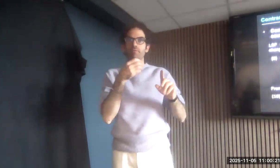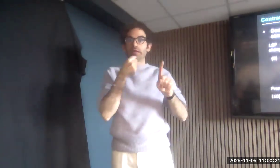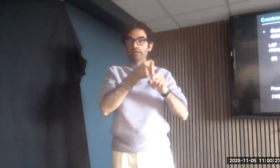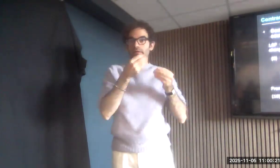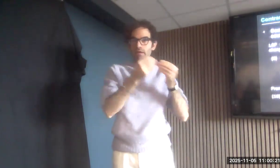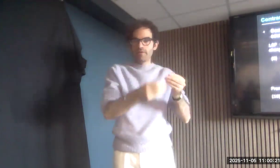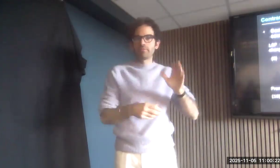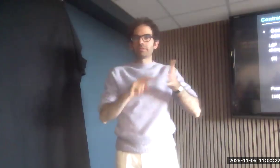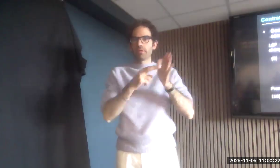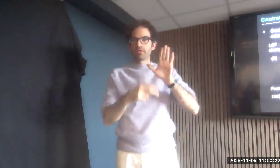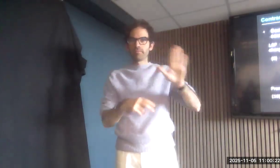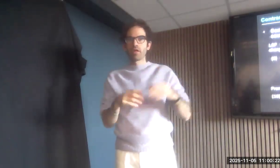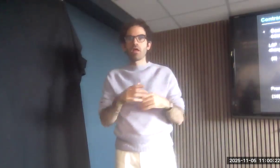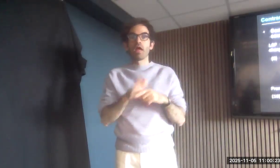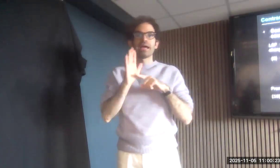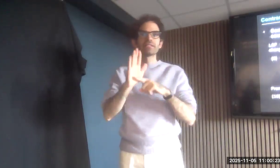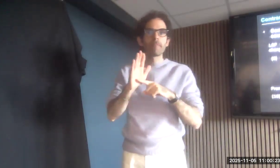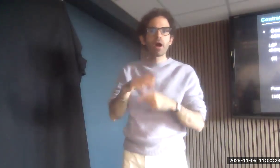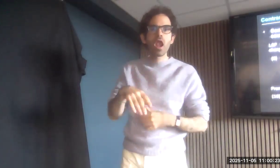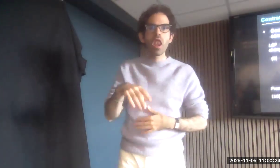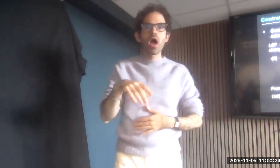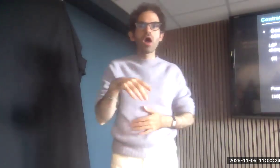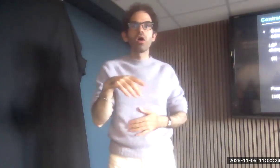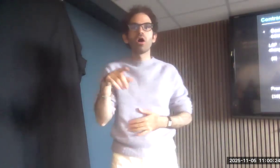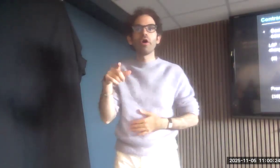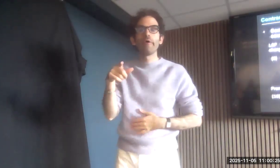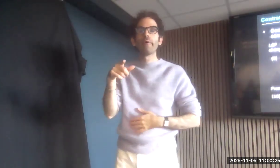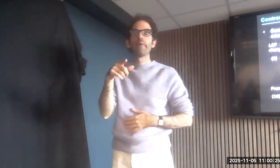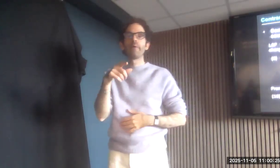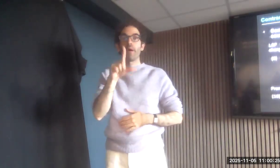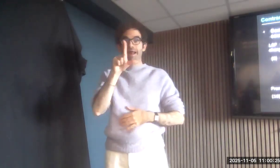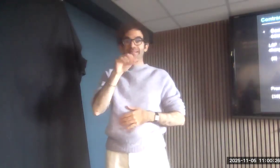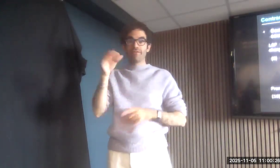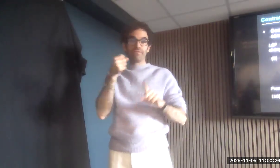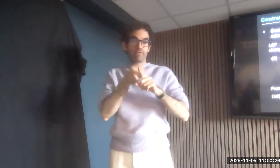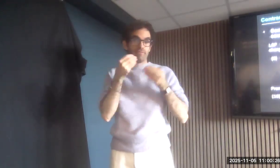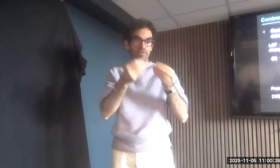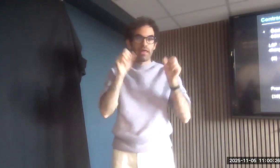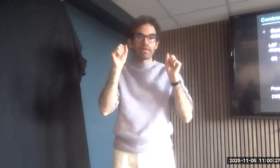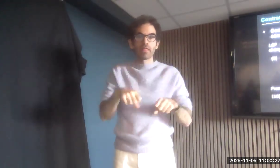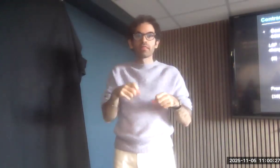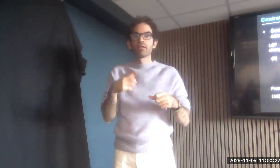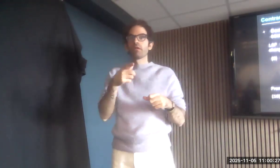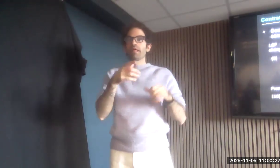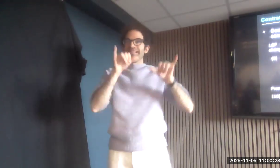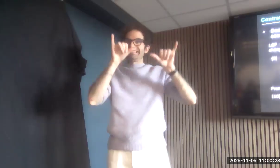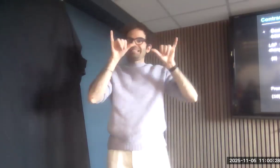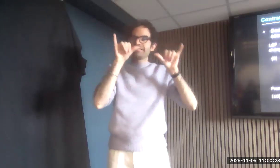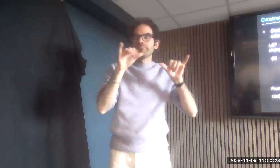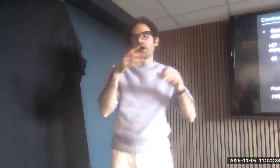With regards to the causative.